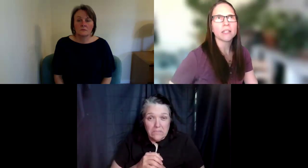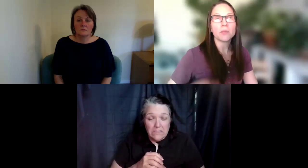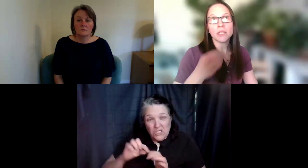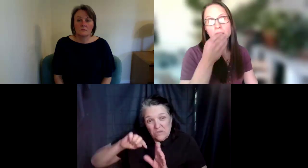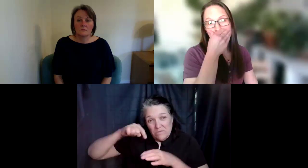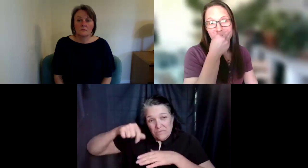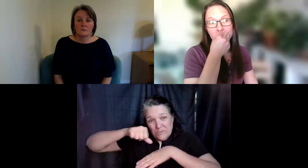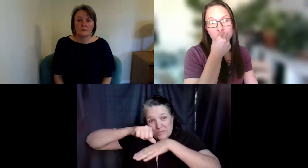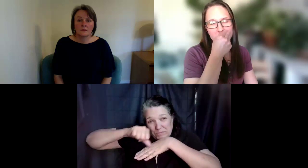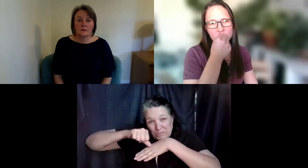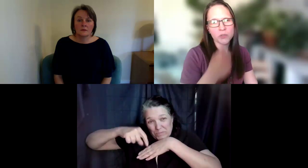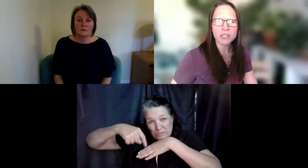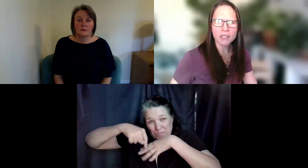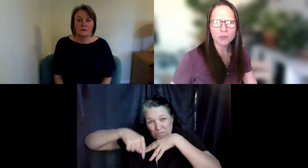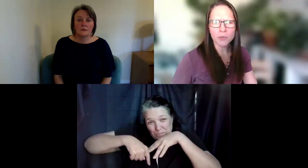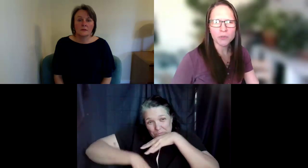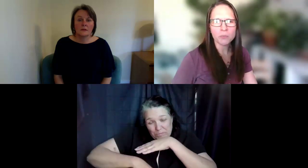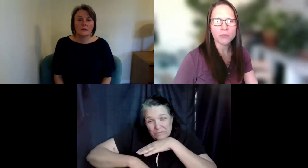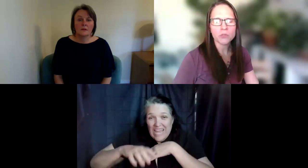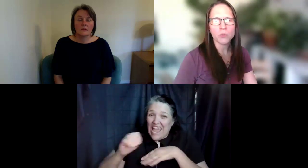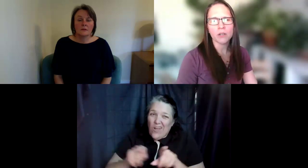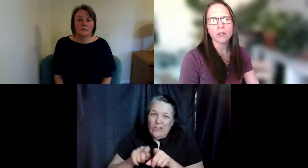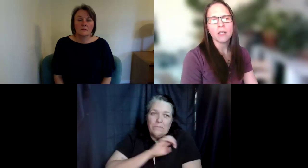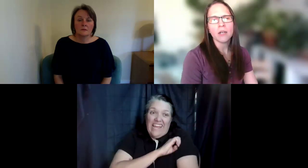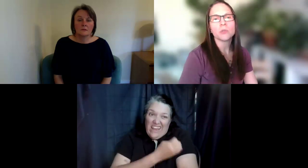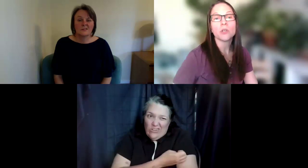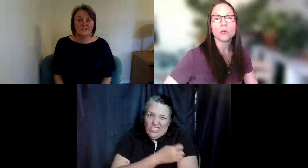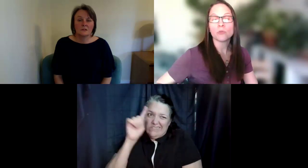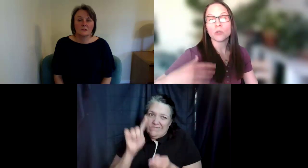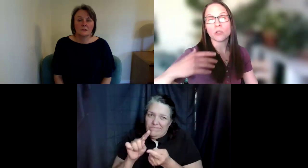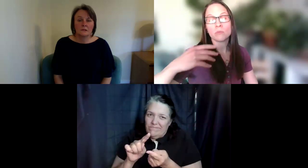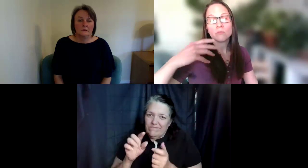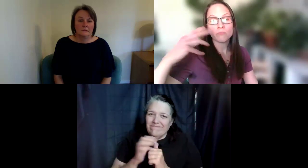limited energy. Those are the two things I remember the most where I would go